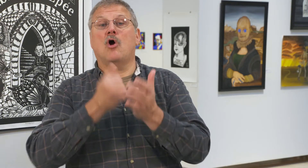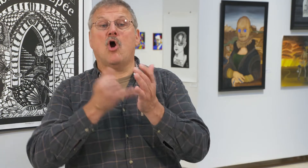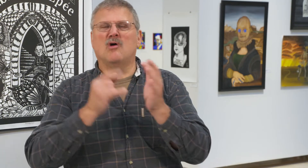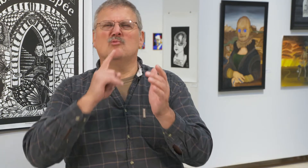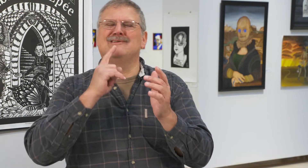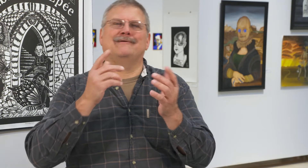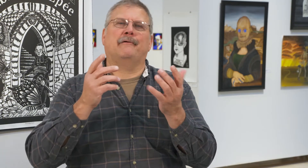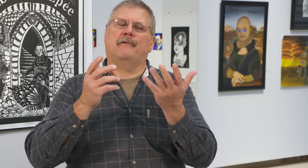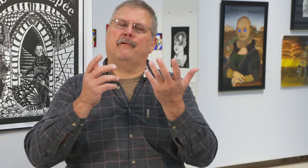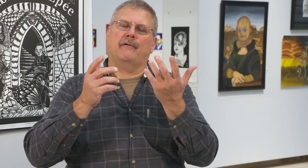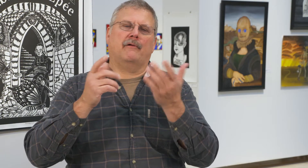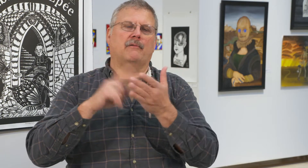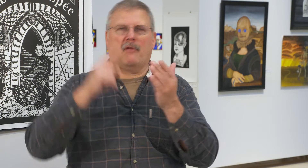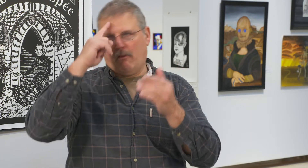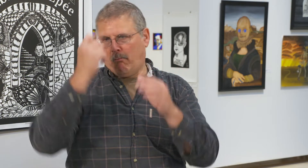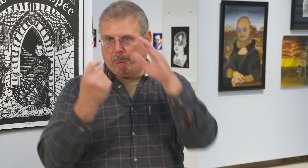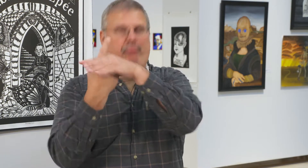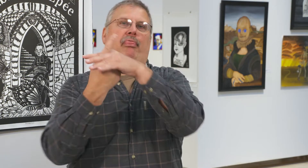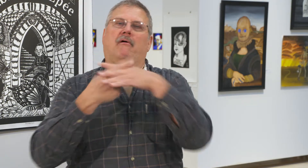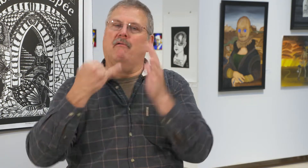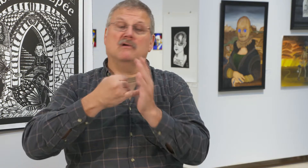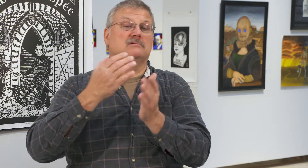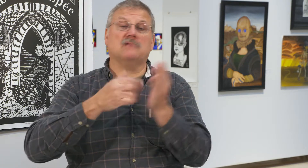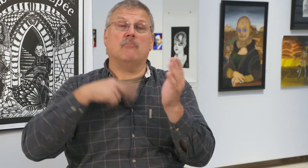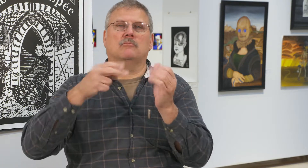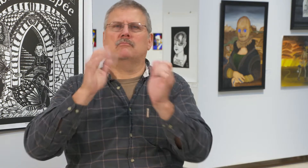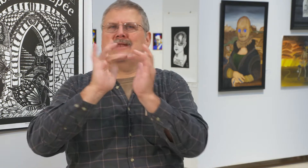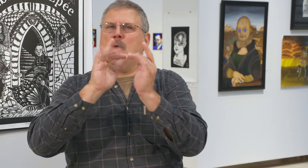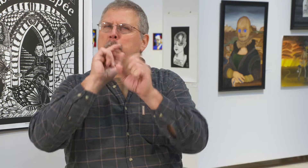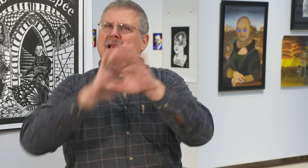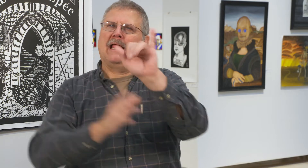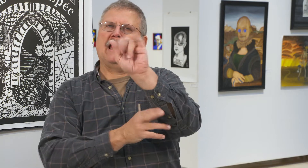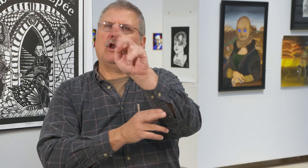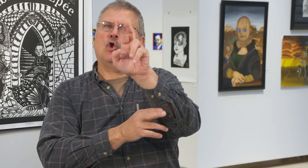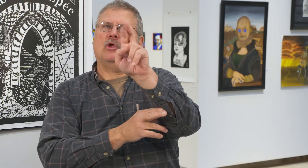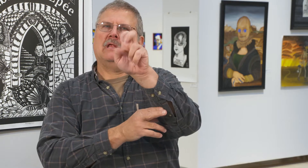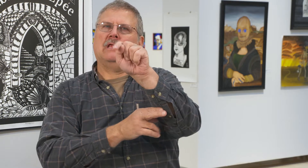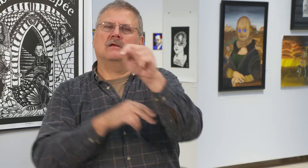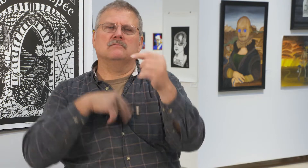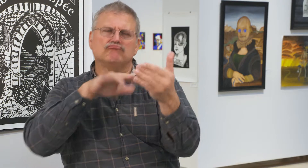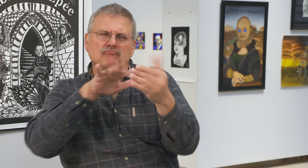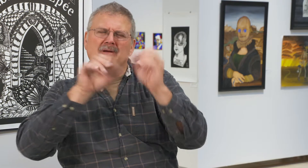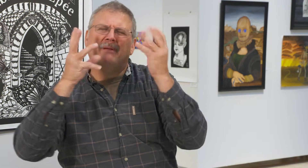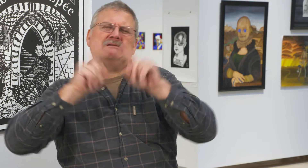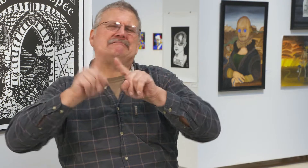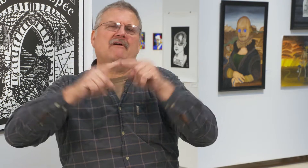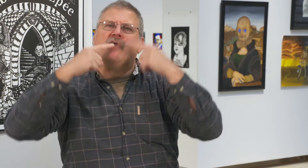My art process starts when an idea pops into my head. I may research online on the Internet